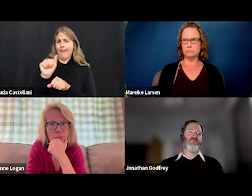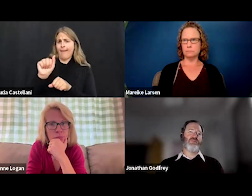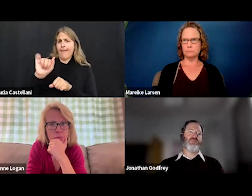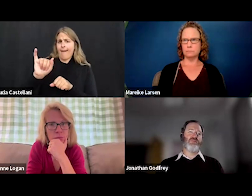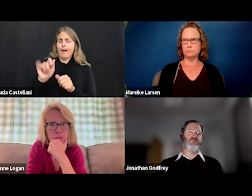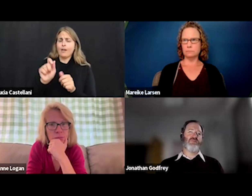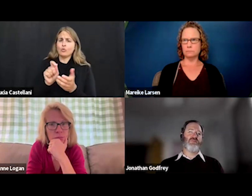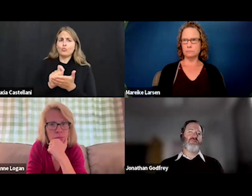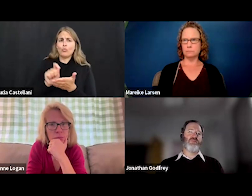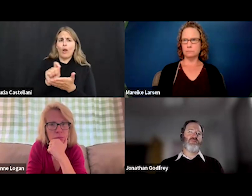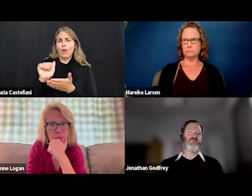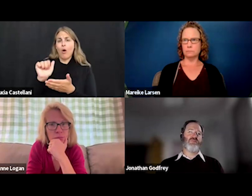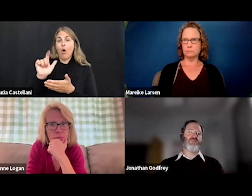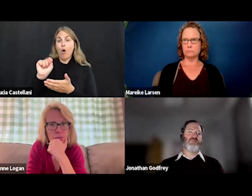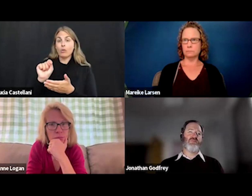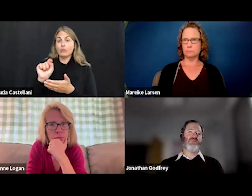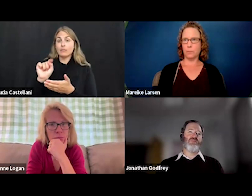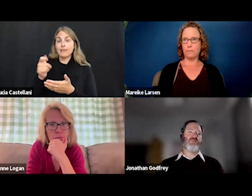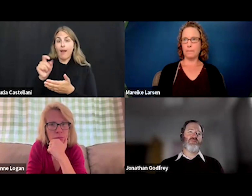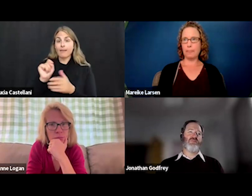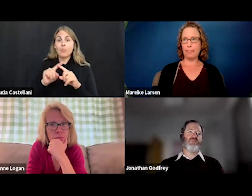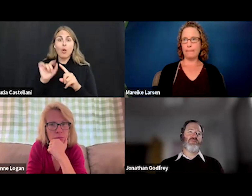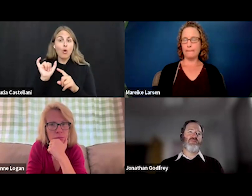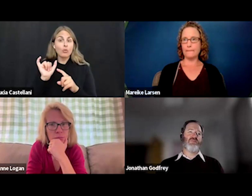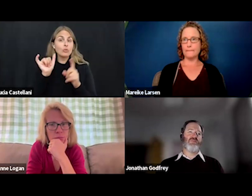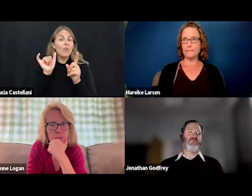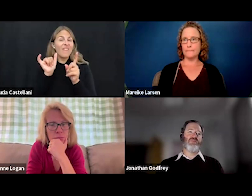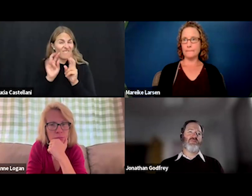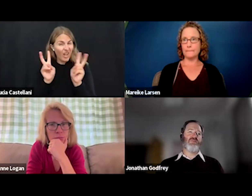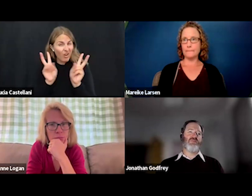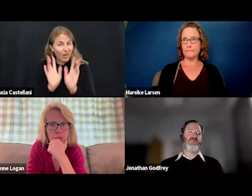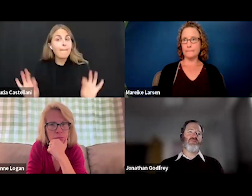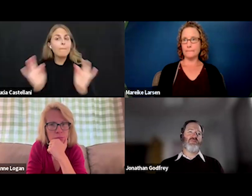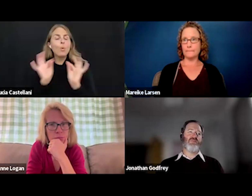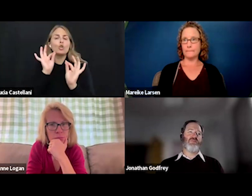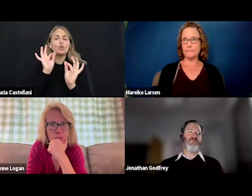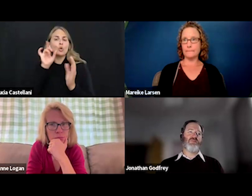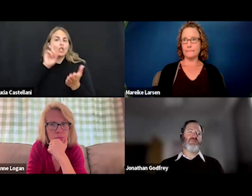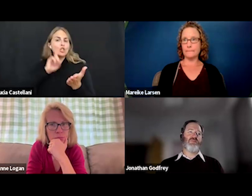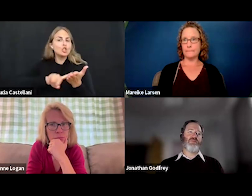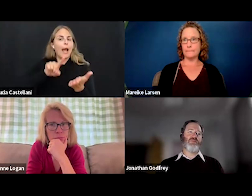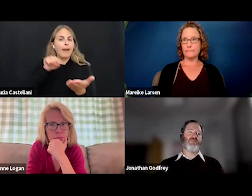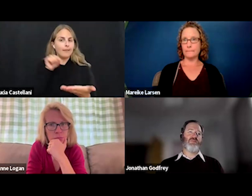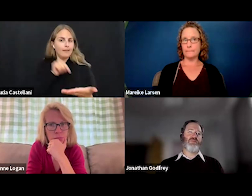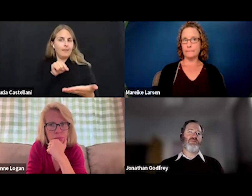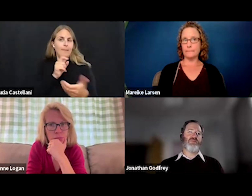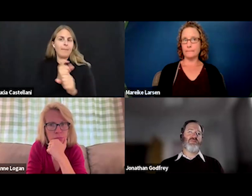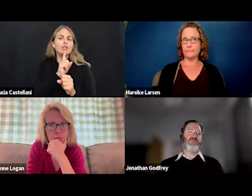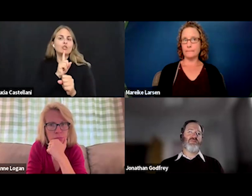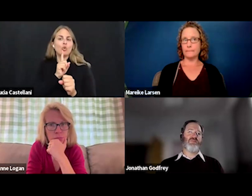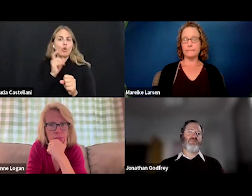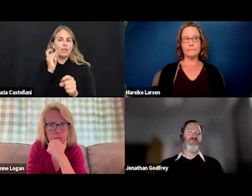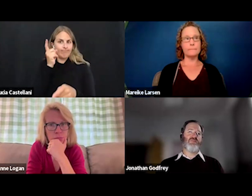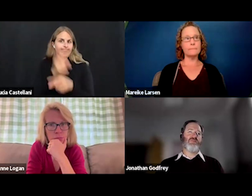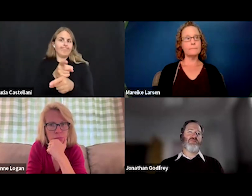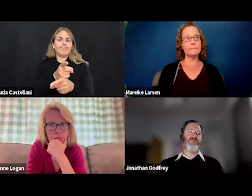But it is also important to then check for the accuracy of the Alt text,